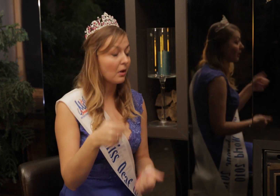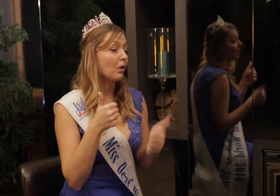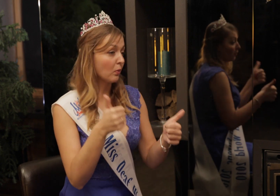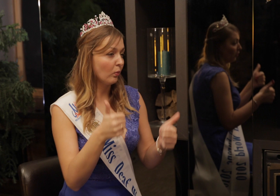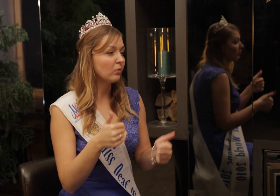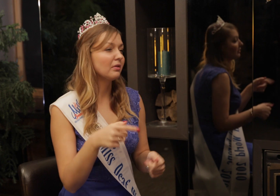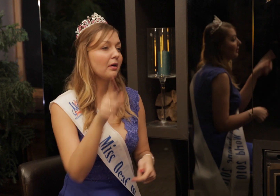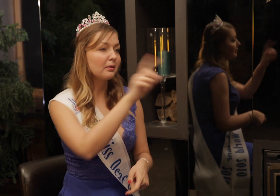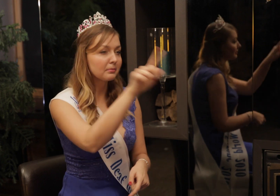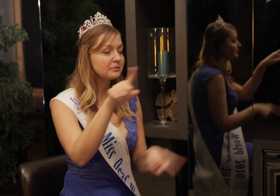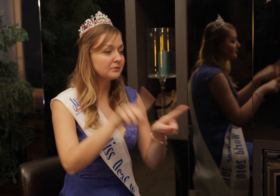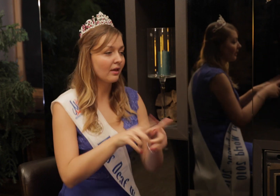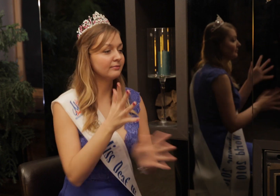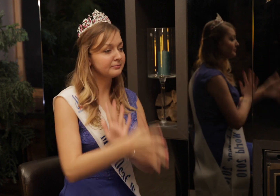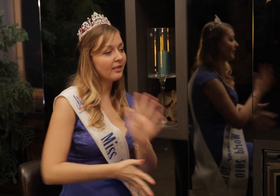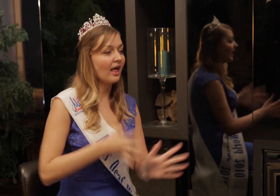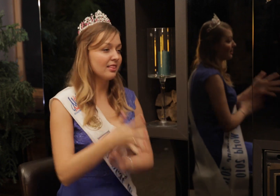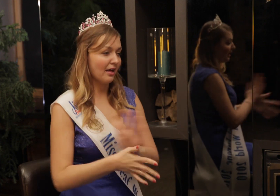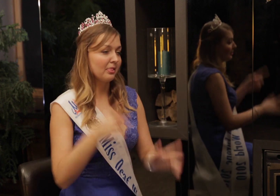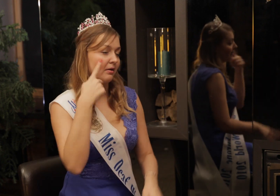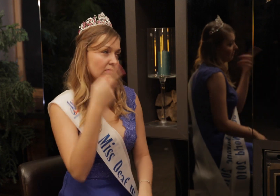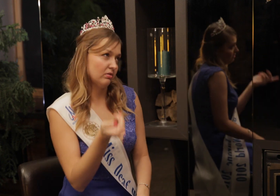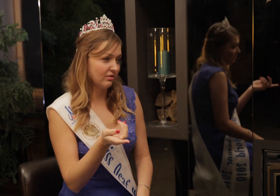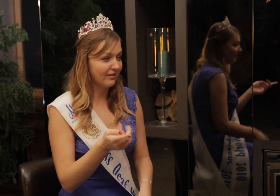They were pleased I can dance as opposed to just signing.